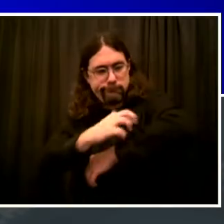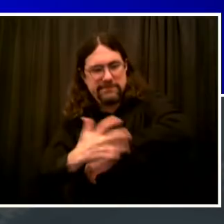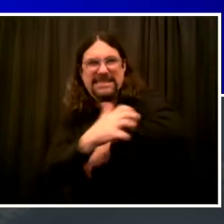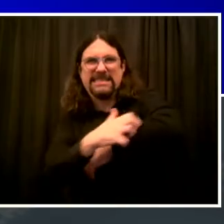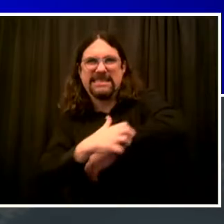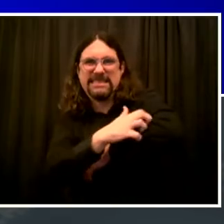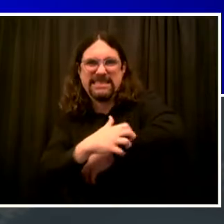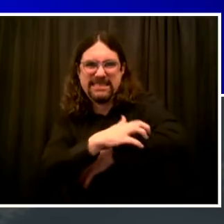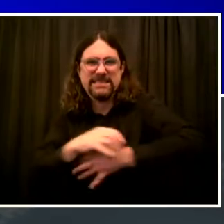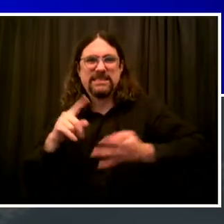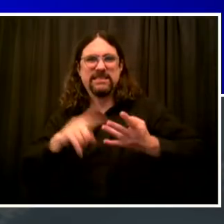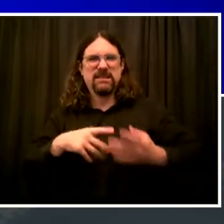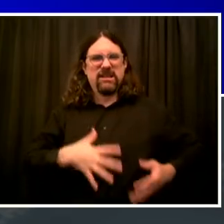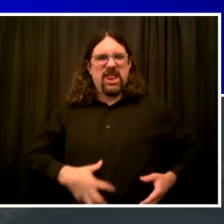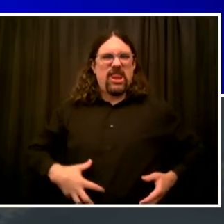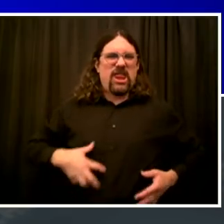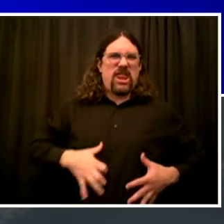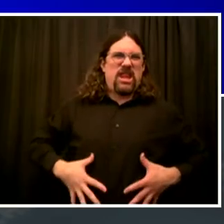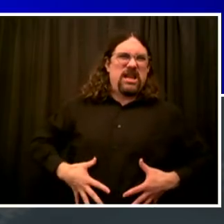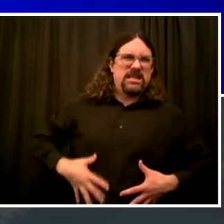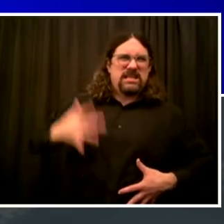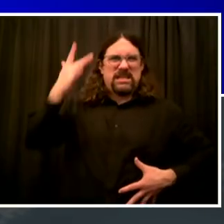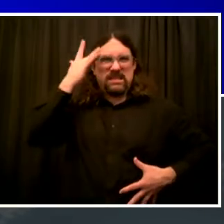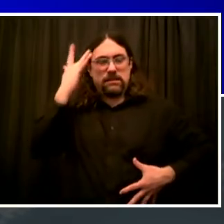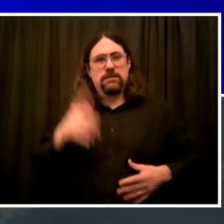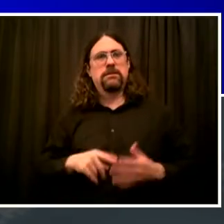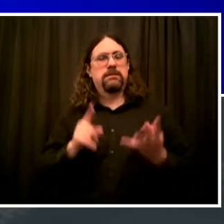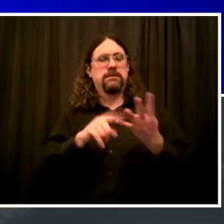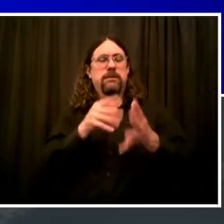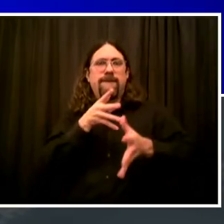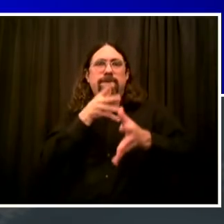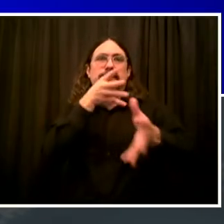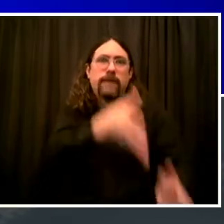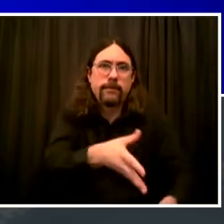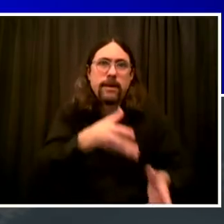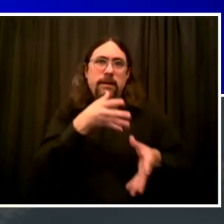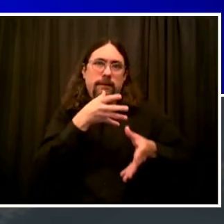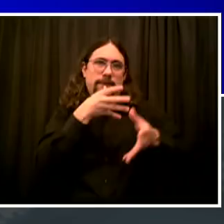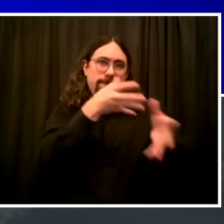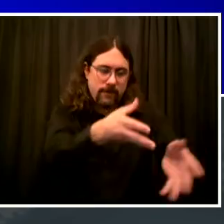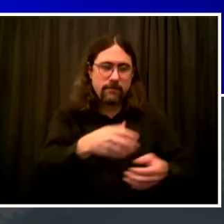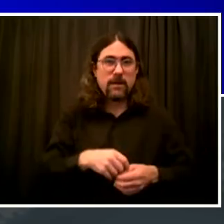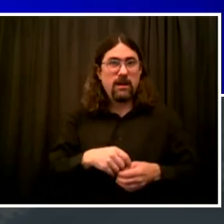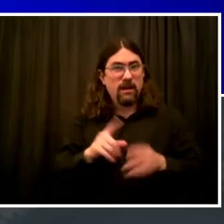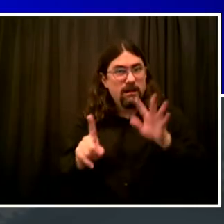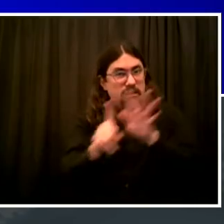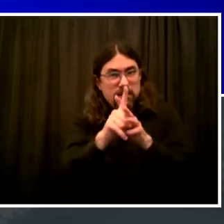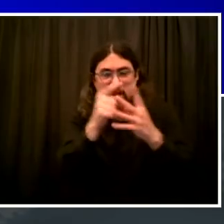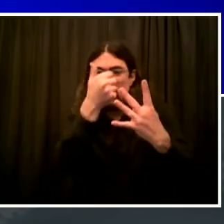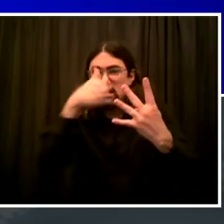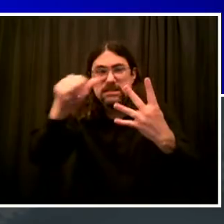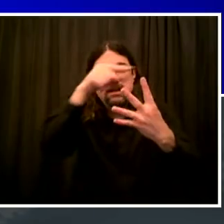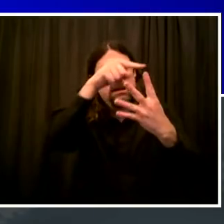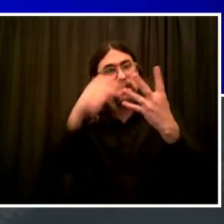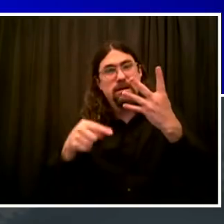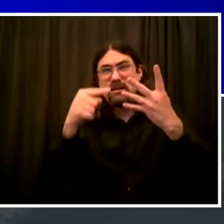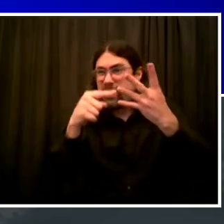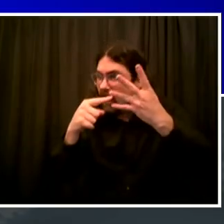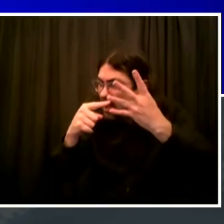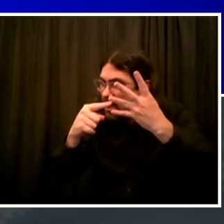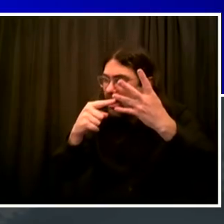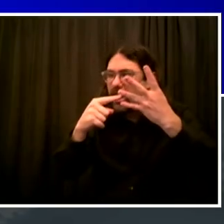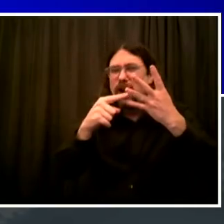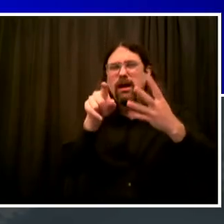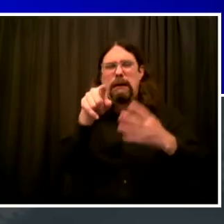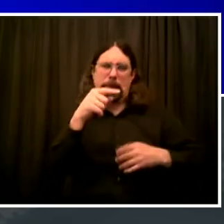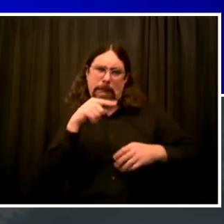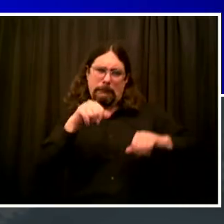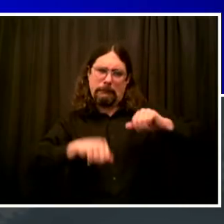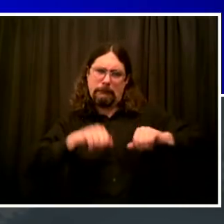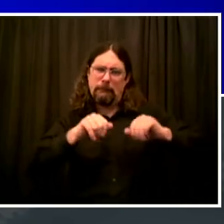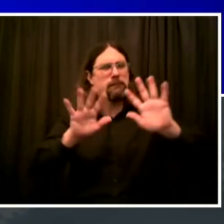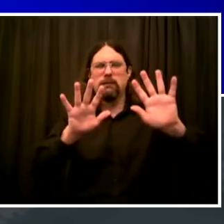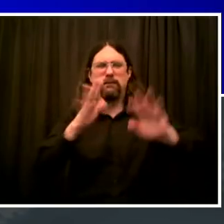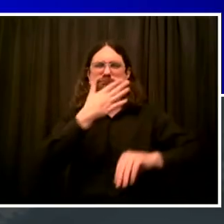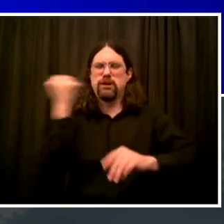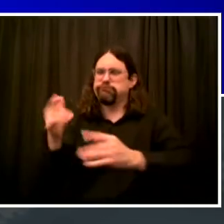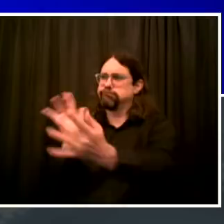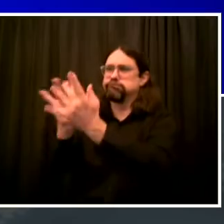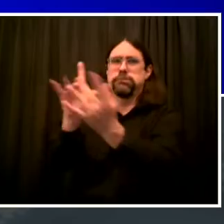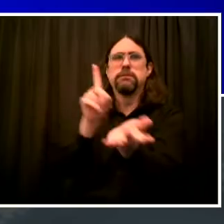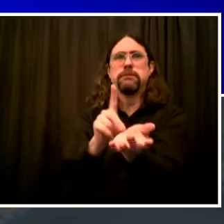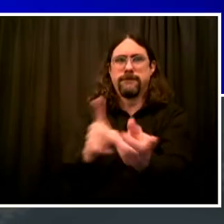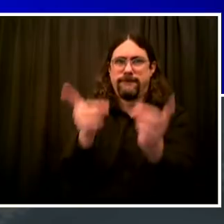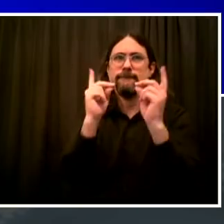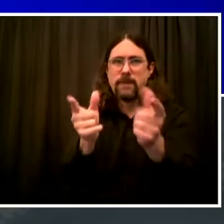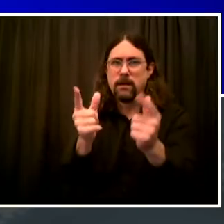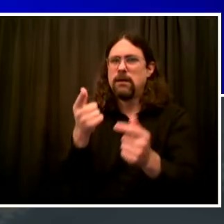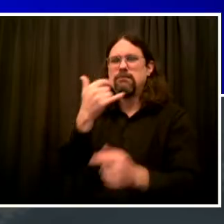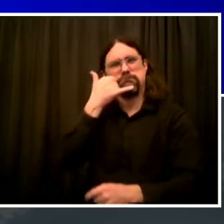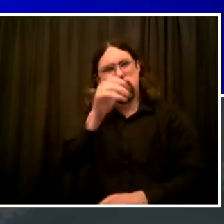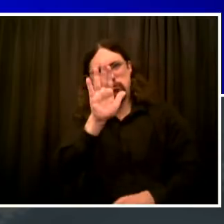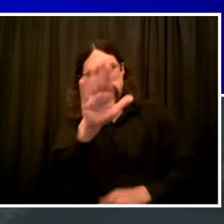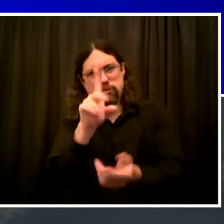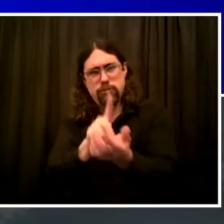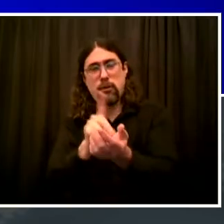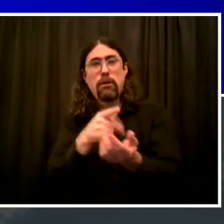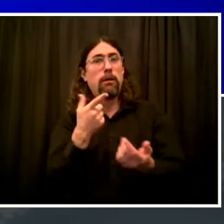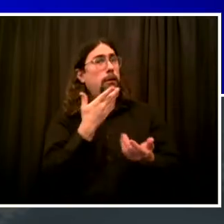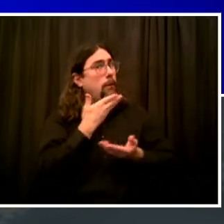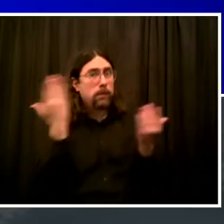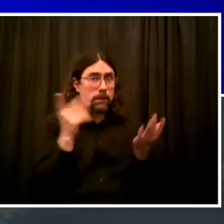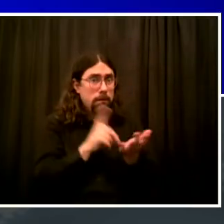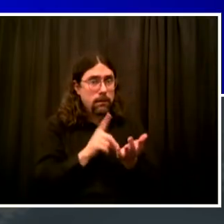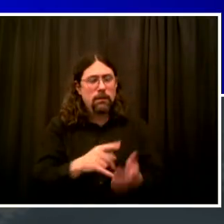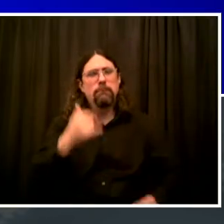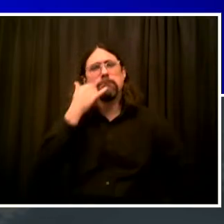VOMITING OR ANY